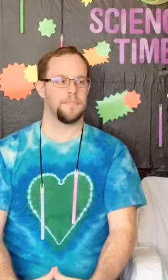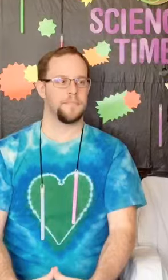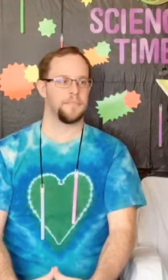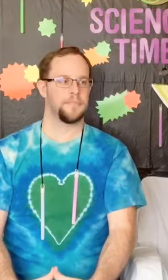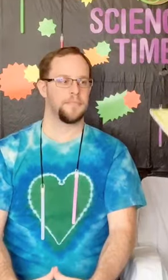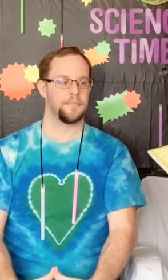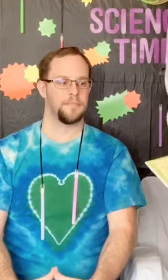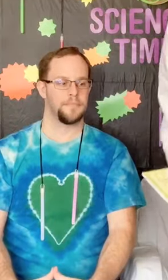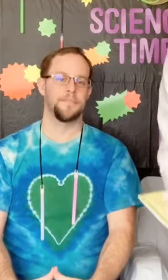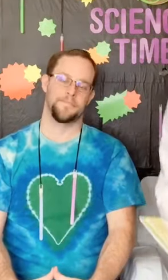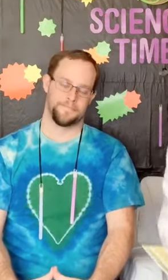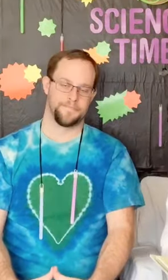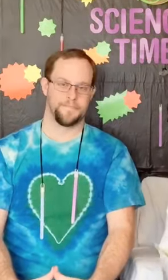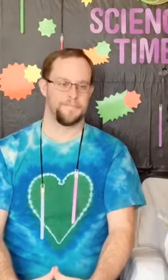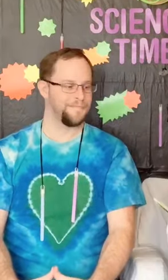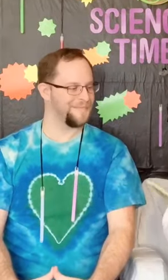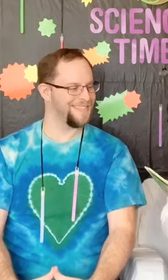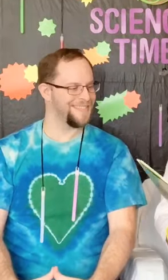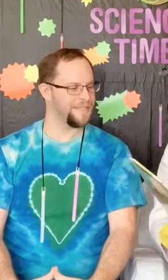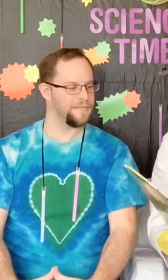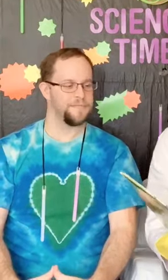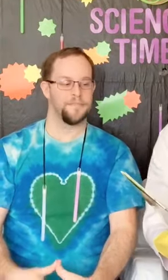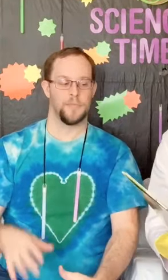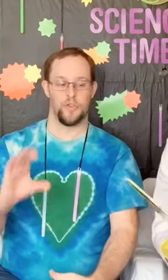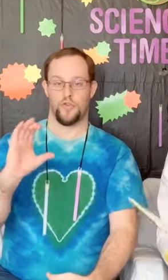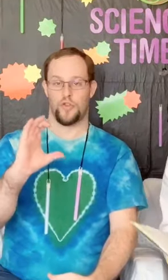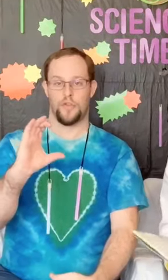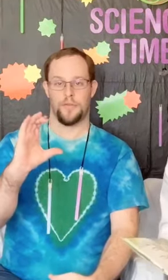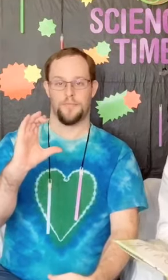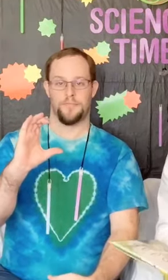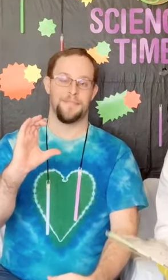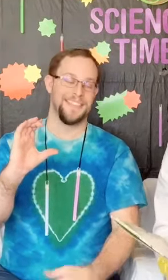She lives in the woods. Charlotte lived in the...it says right here.